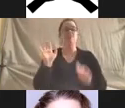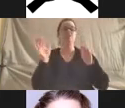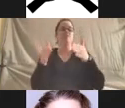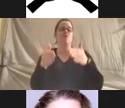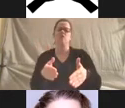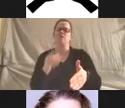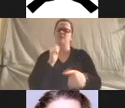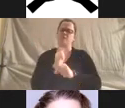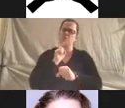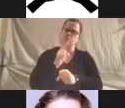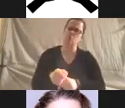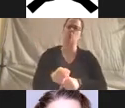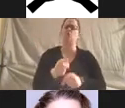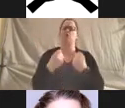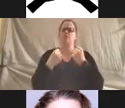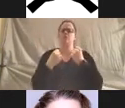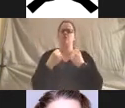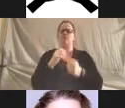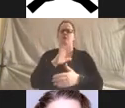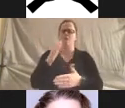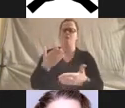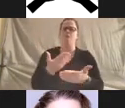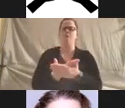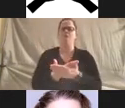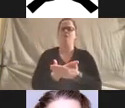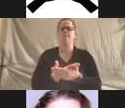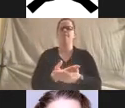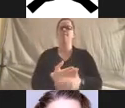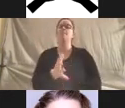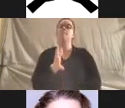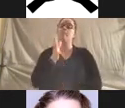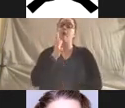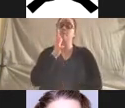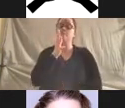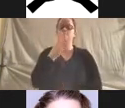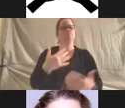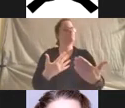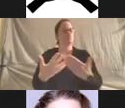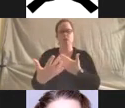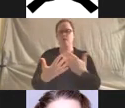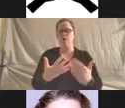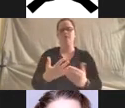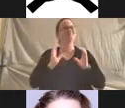that all mothers regardless of citizenship status